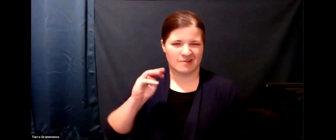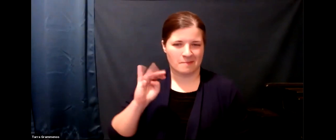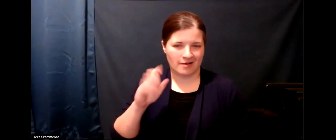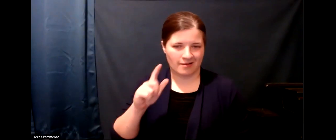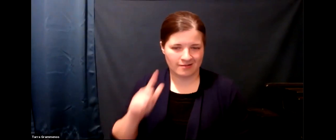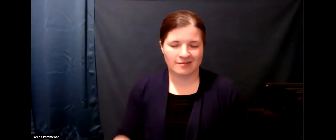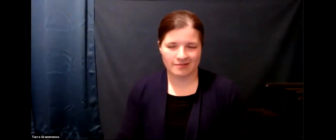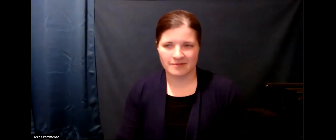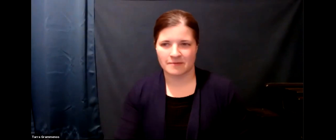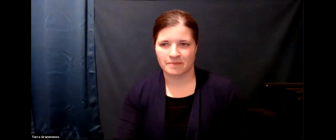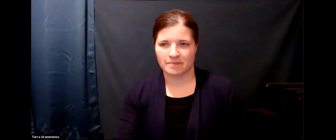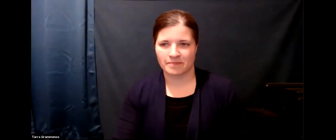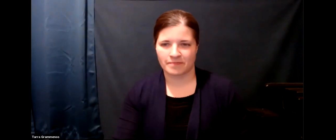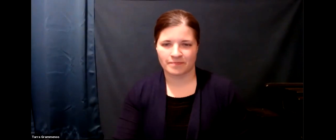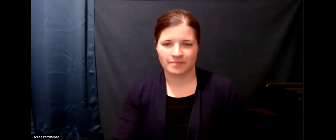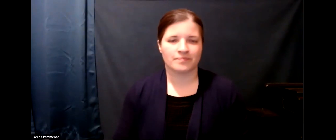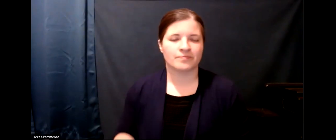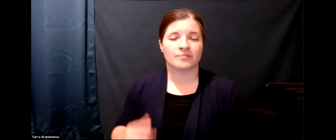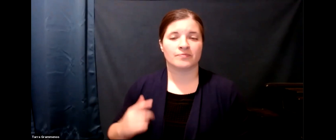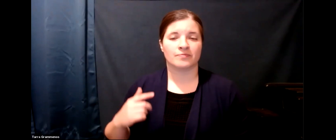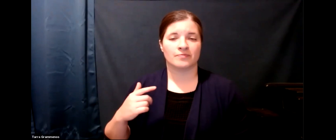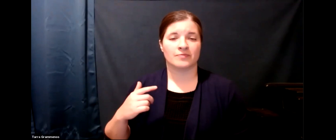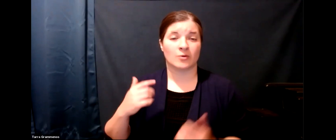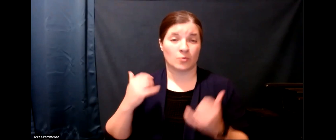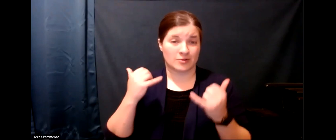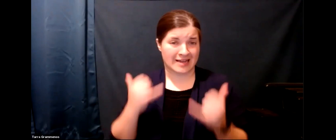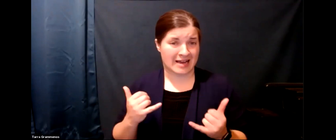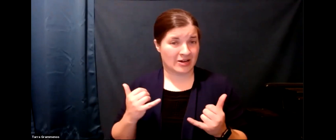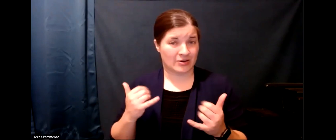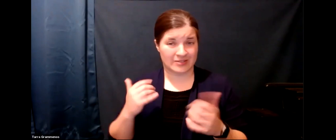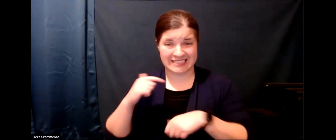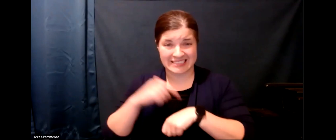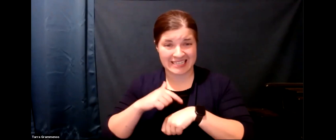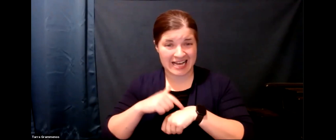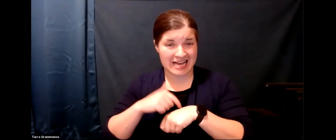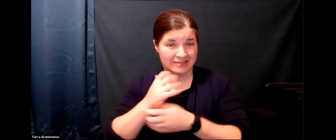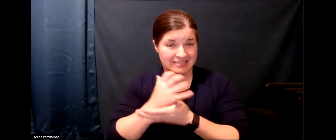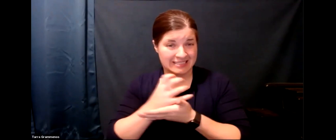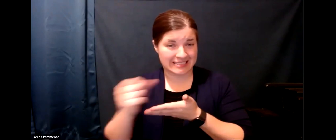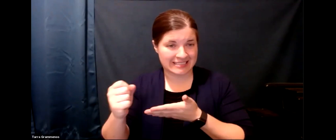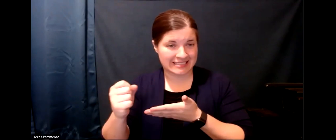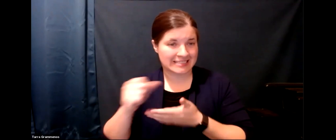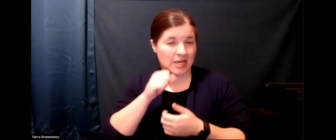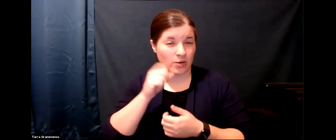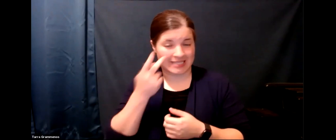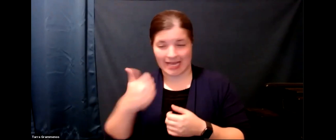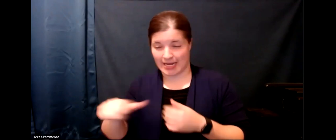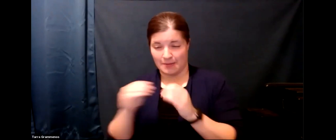We are at our expected end time. And I don't see any other questions in the chat.